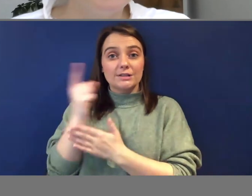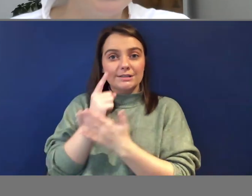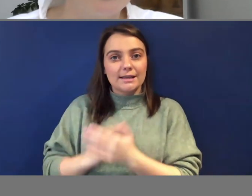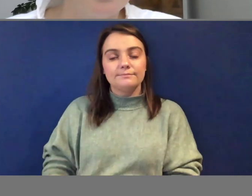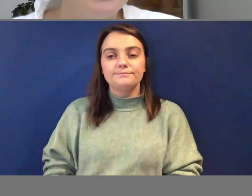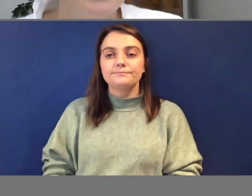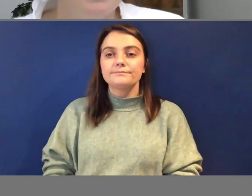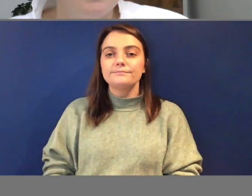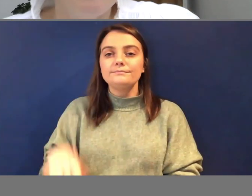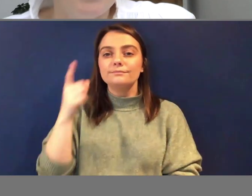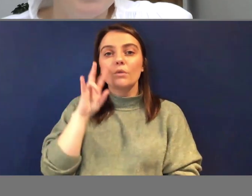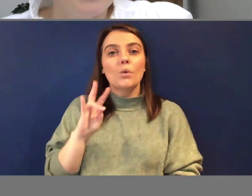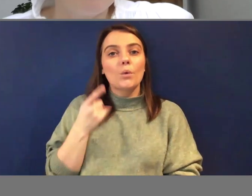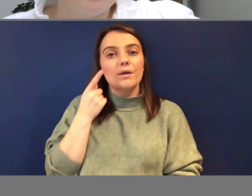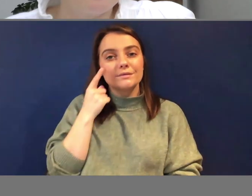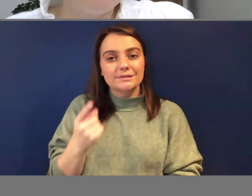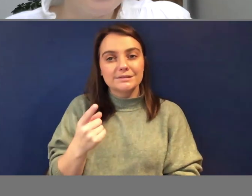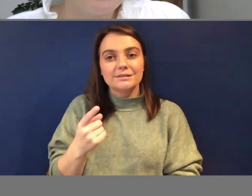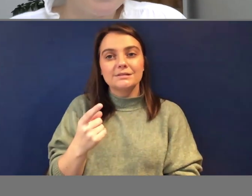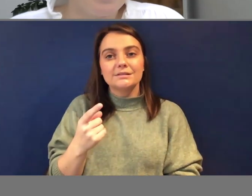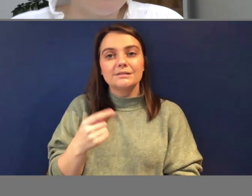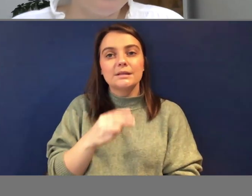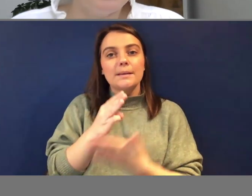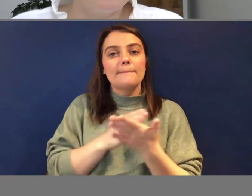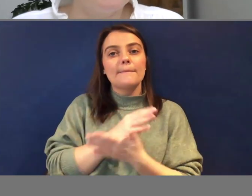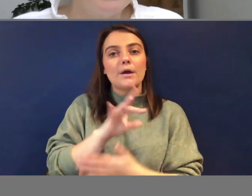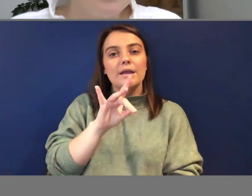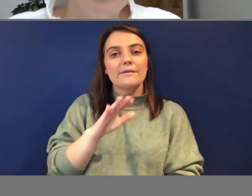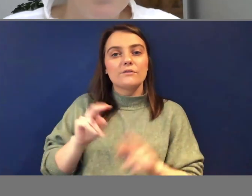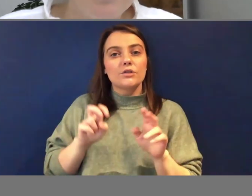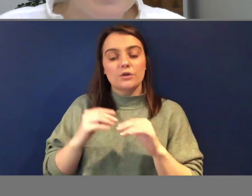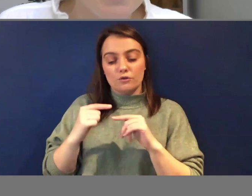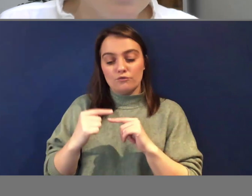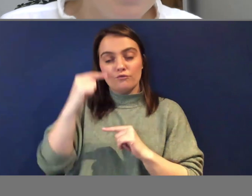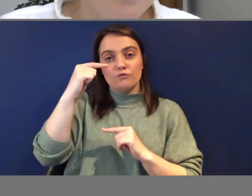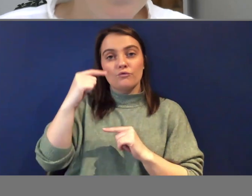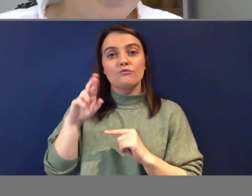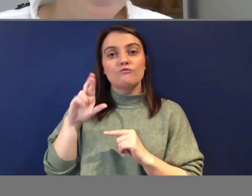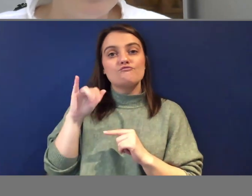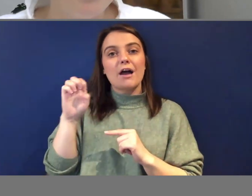quickly across part K for the rise of a step and this is for public stairs that's important to say for